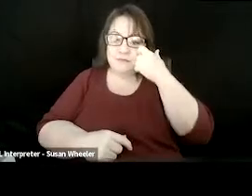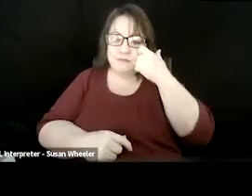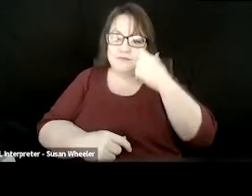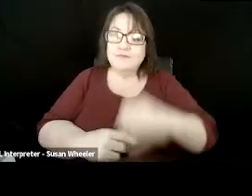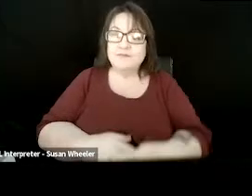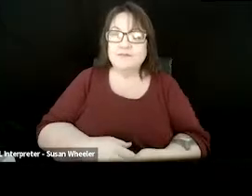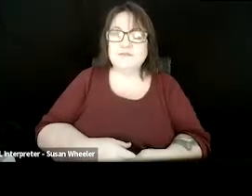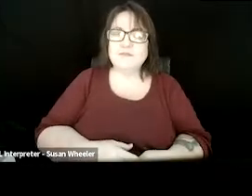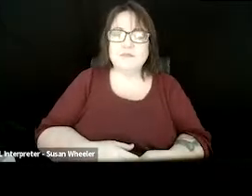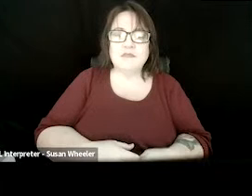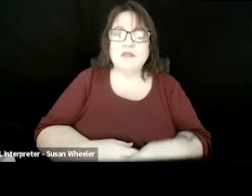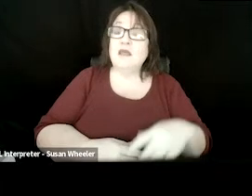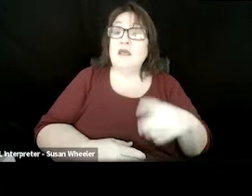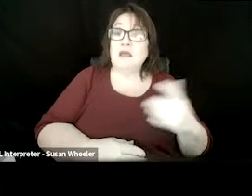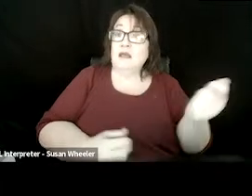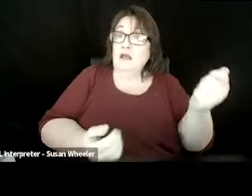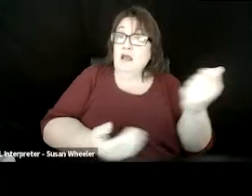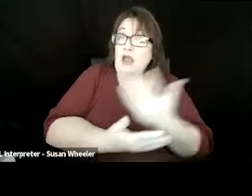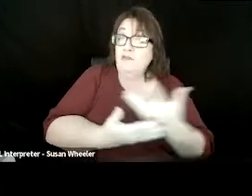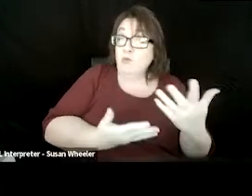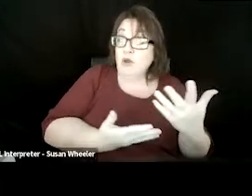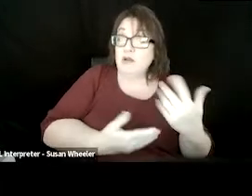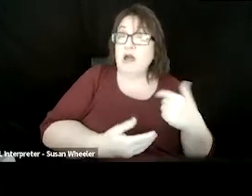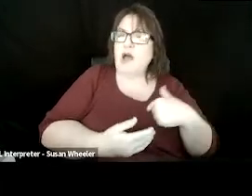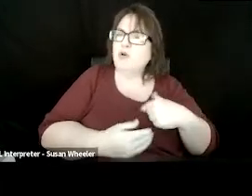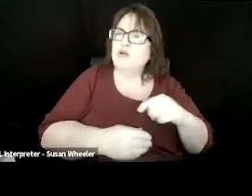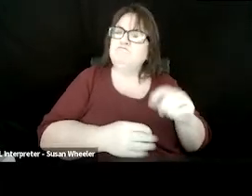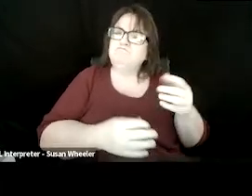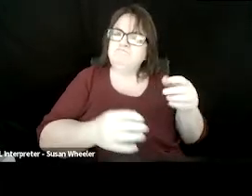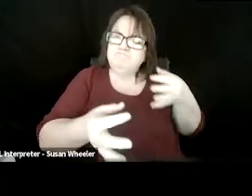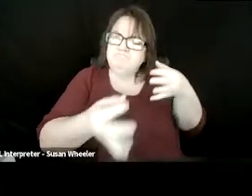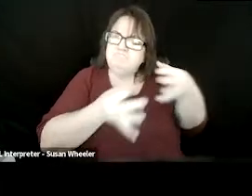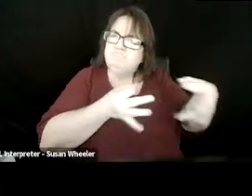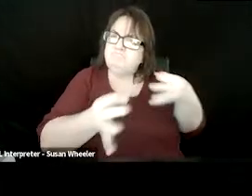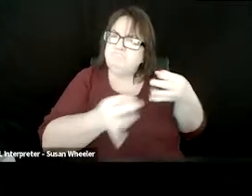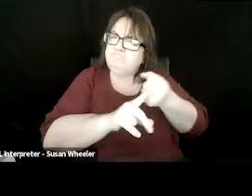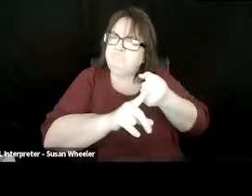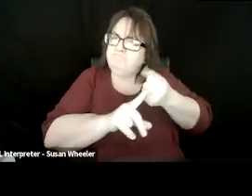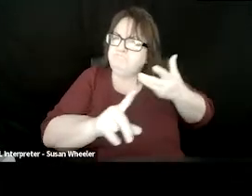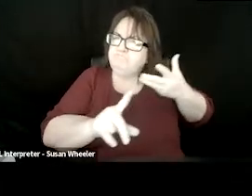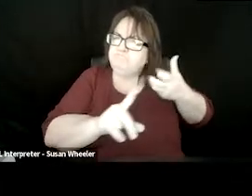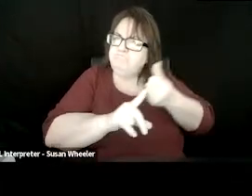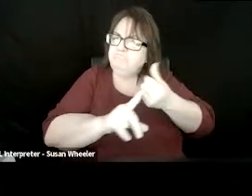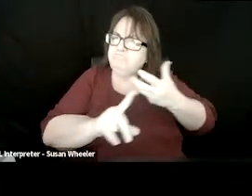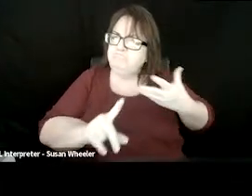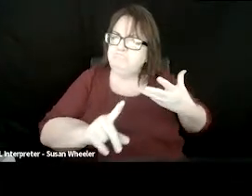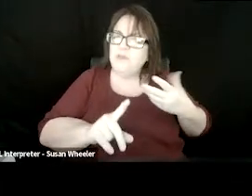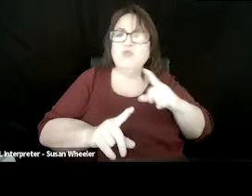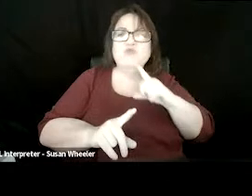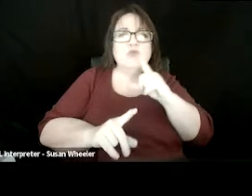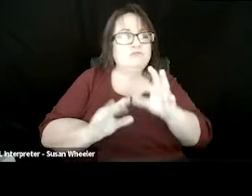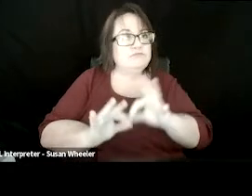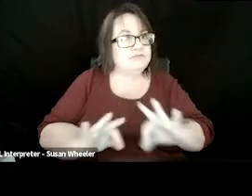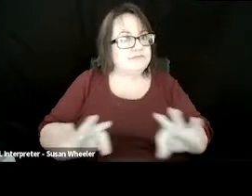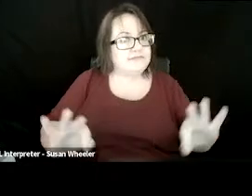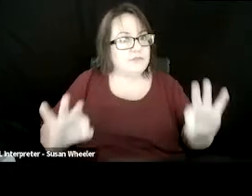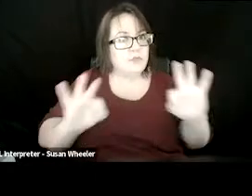and I'm gonna walk everyone through what I call some of the very, very critical provisions